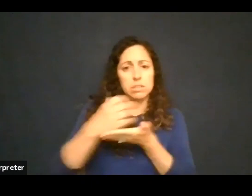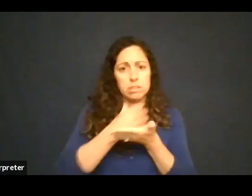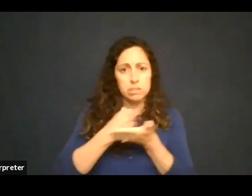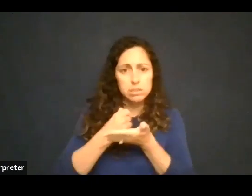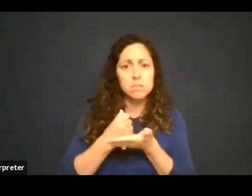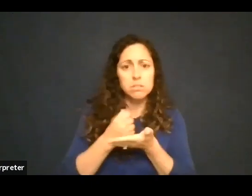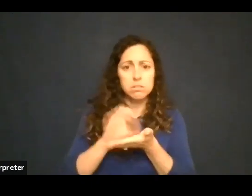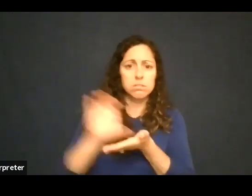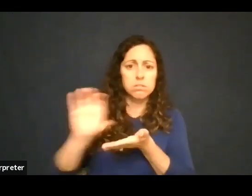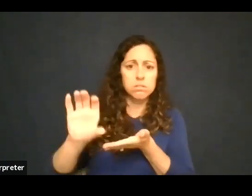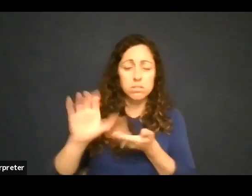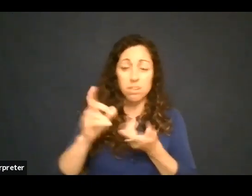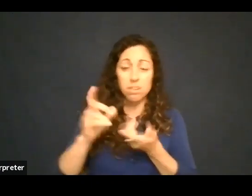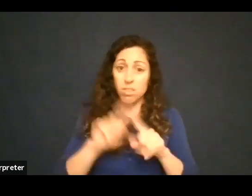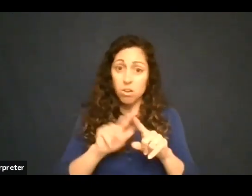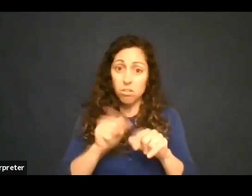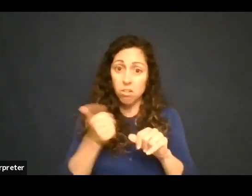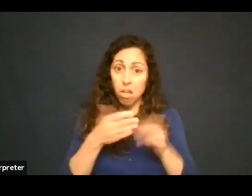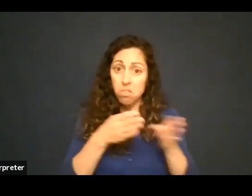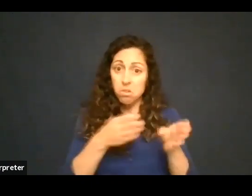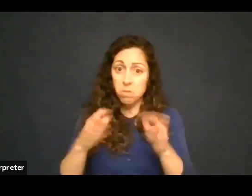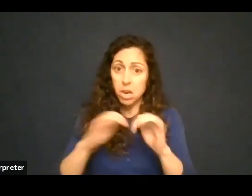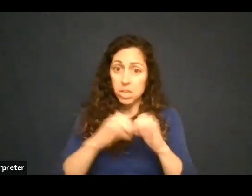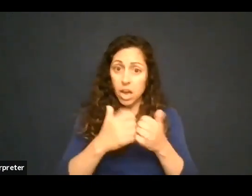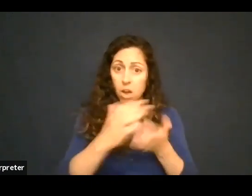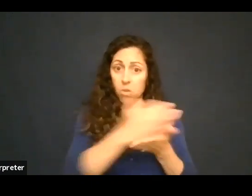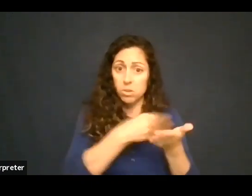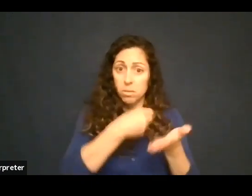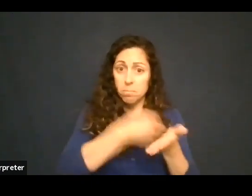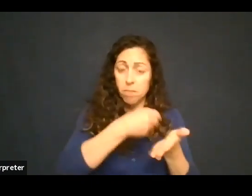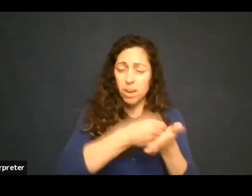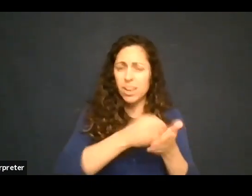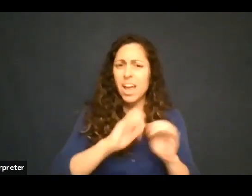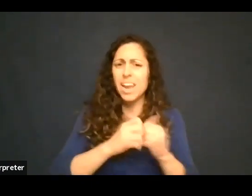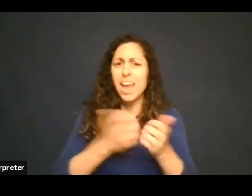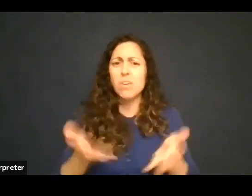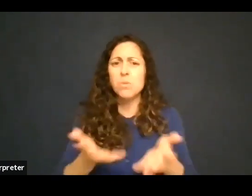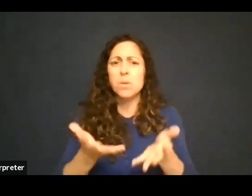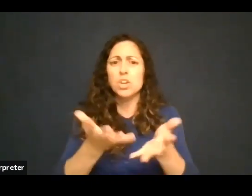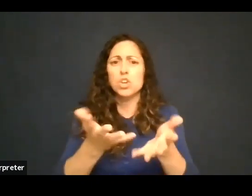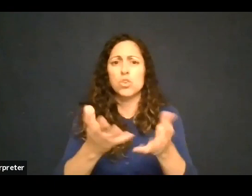How to advanced efforts specific to Usher syndrome from larger entities, or government support?